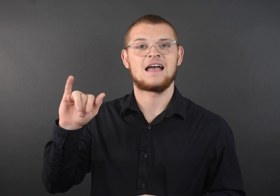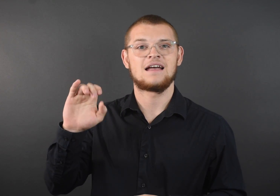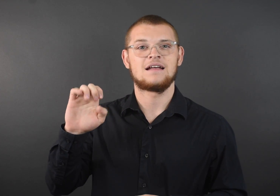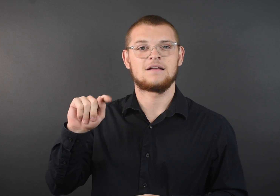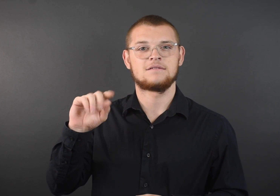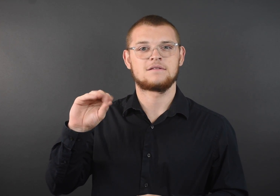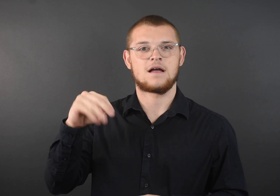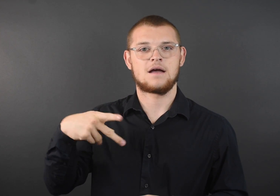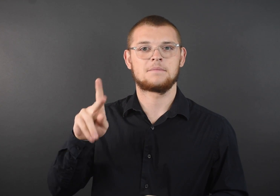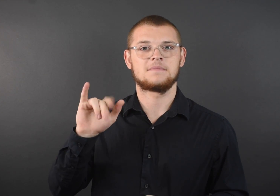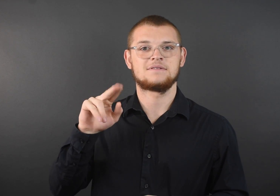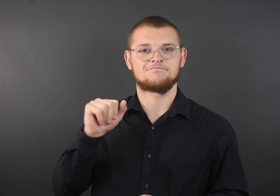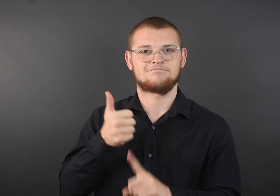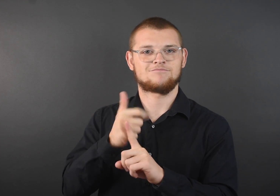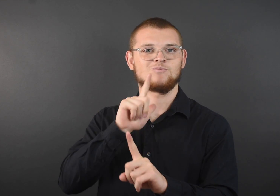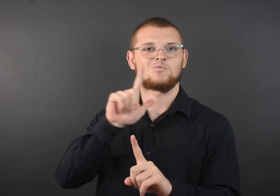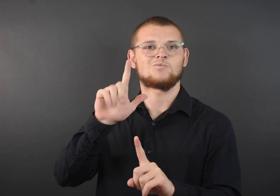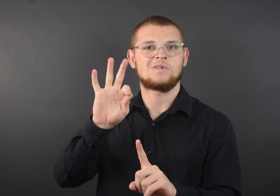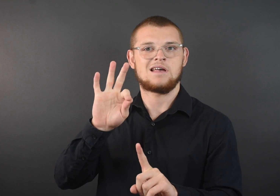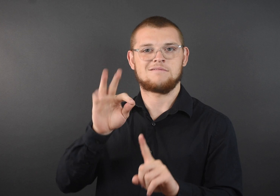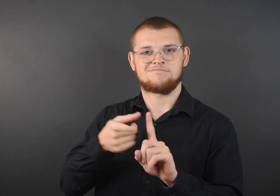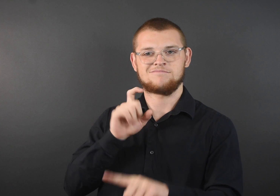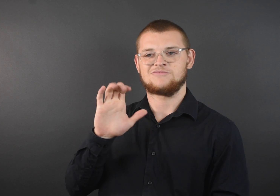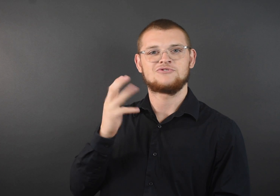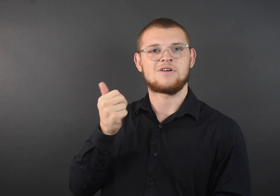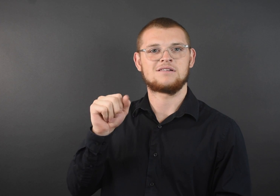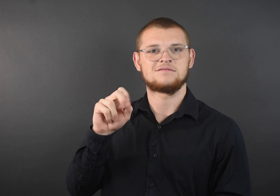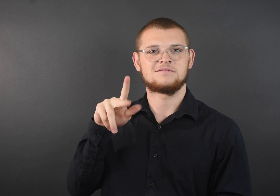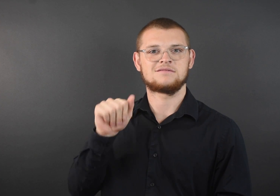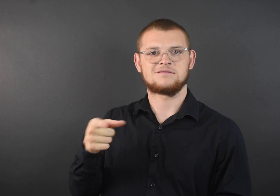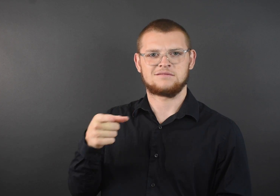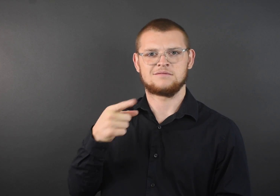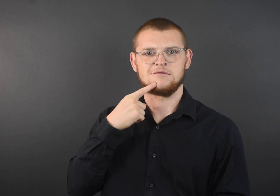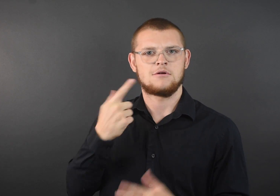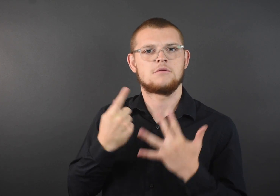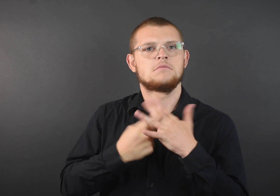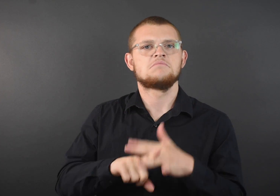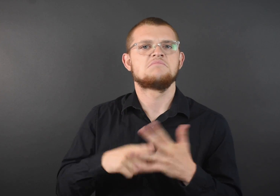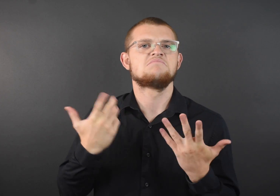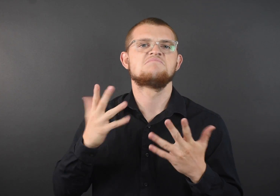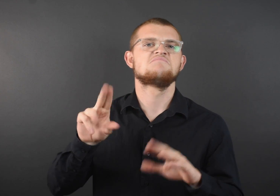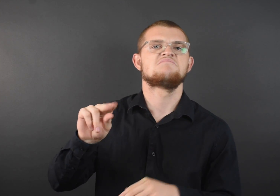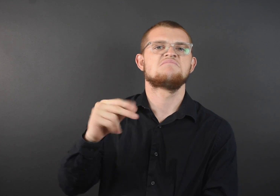Maddie Tompkins, 29, of Chaska, said she initially put off a shot amid concerns